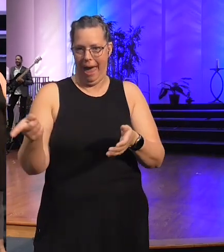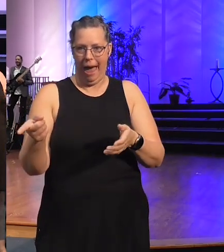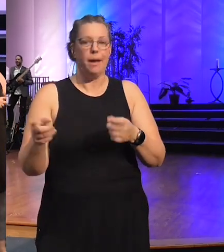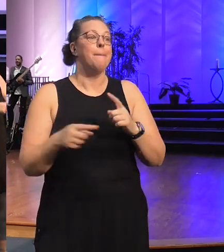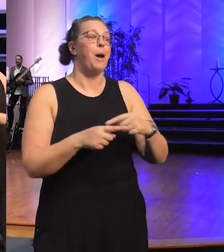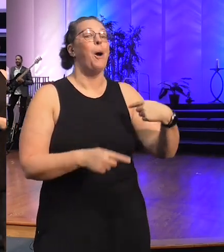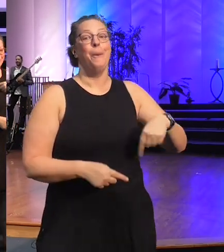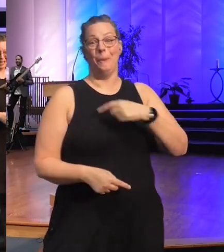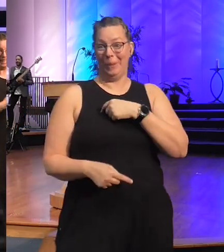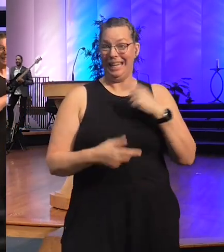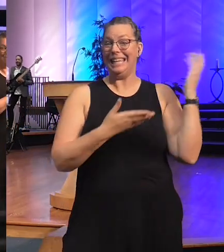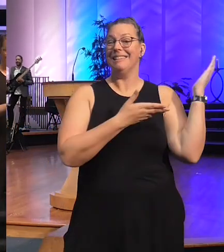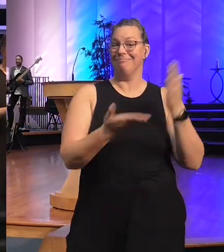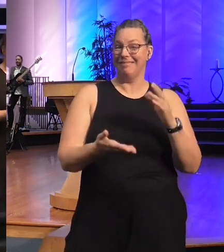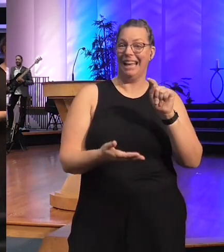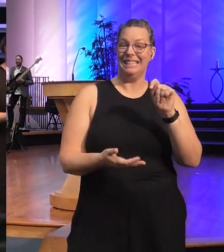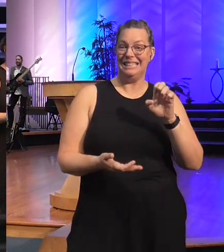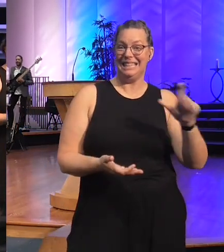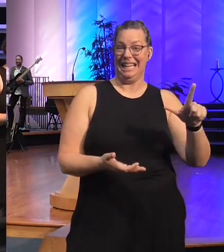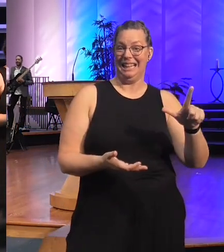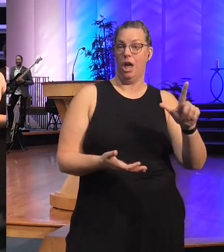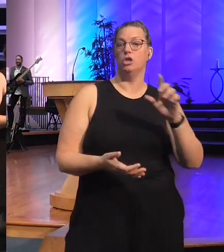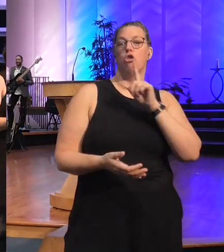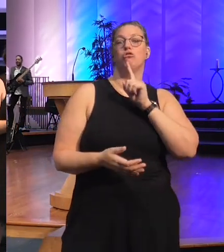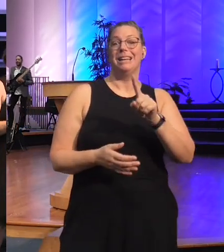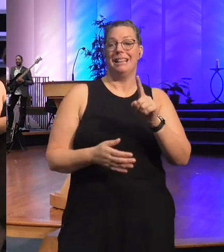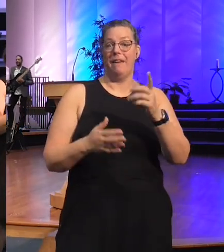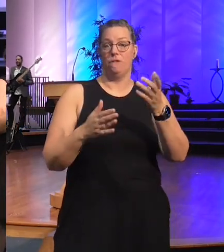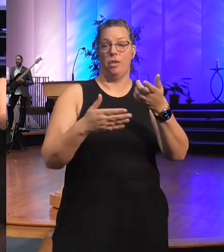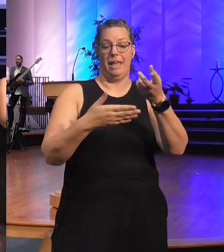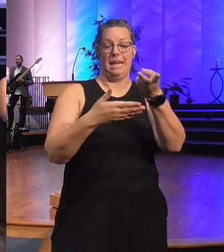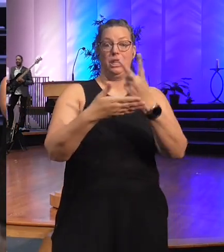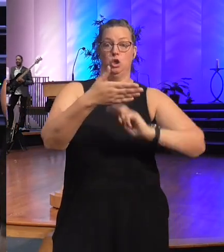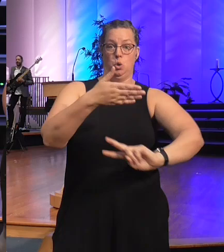times a year and we're so grateful that the next two week Sundays Dr Roger will be delivering the